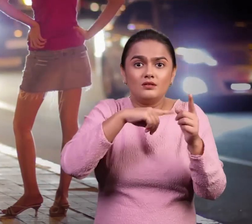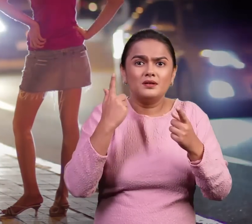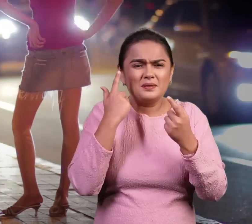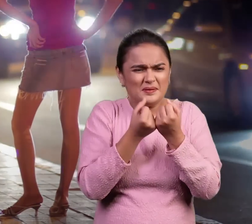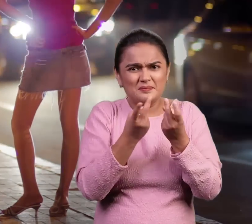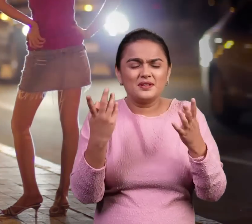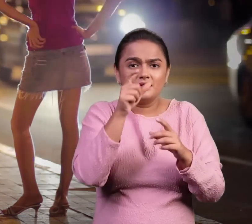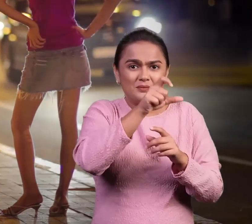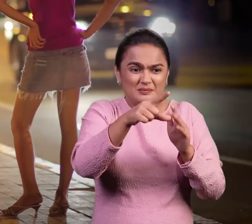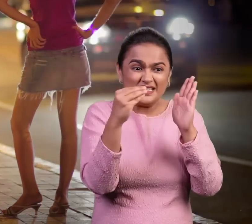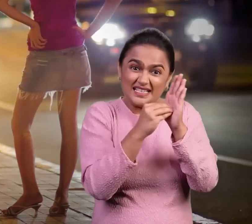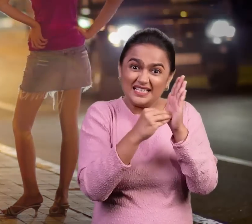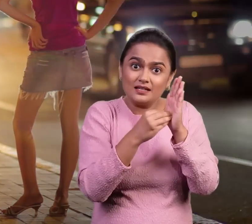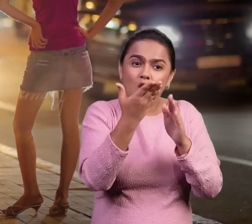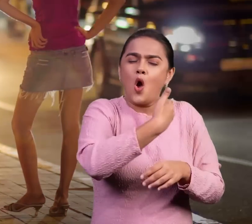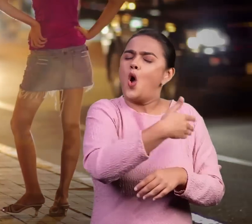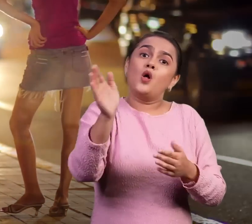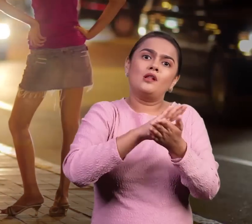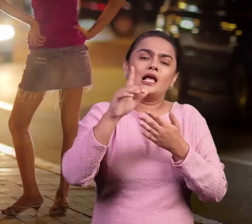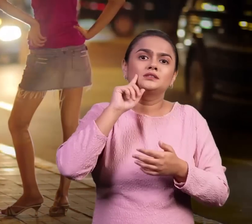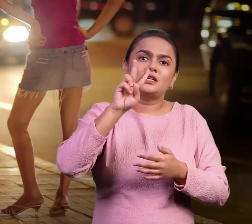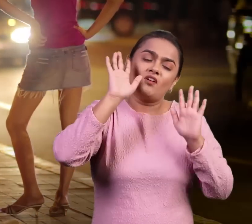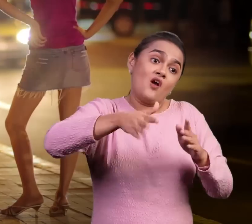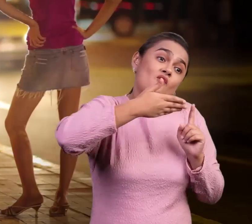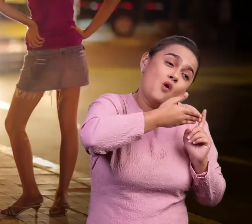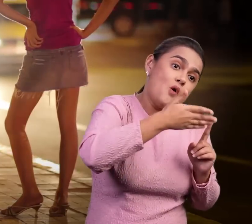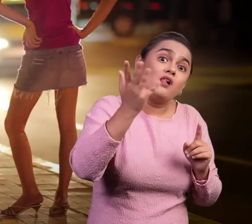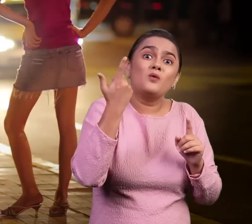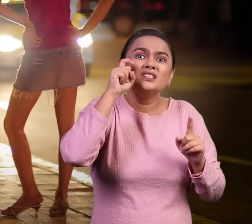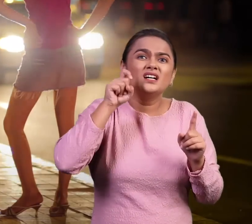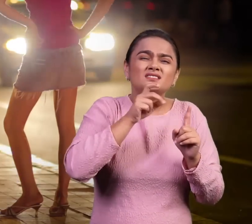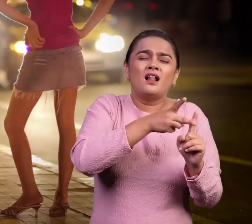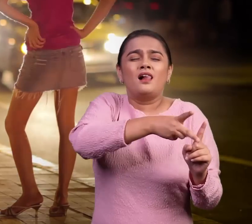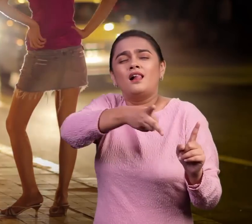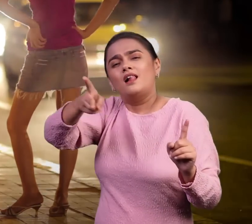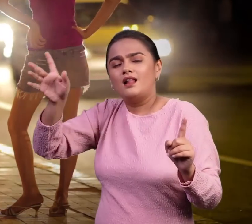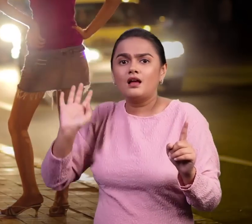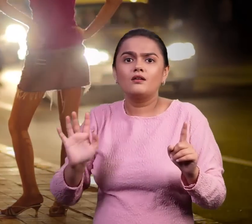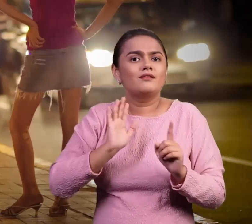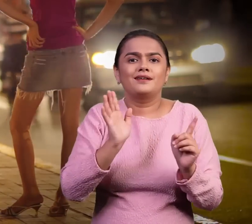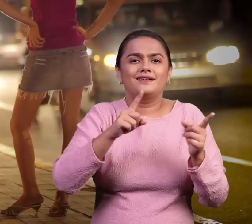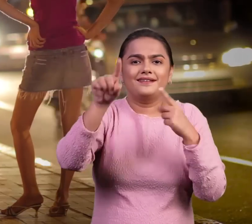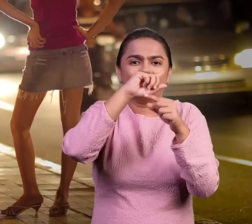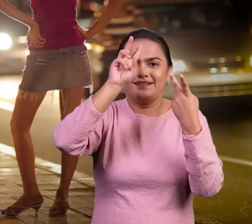all the sex workers will be HIV-positive as they have multiple partners. This is incorrect.